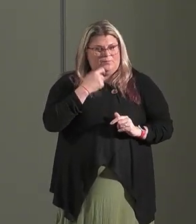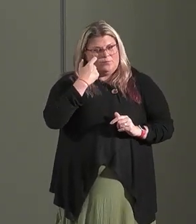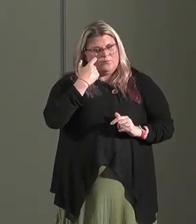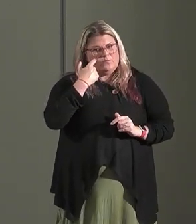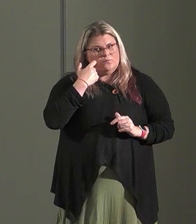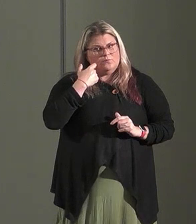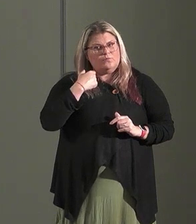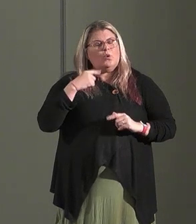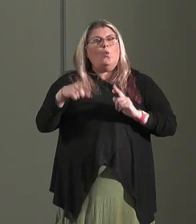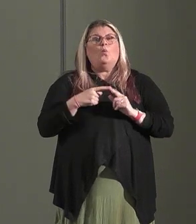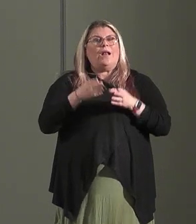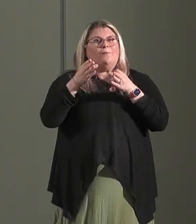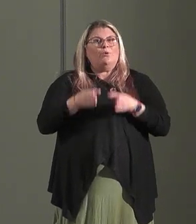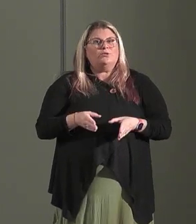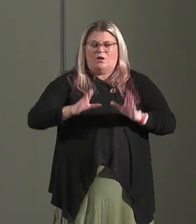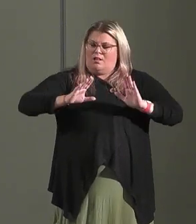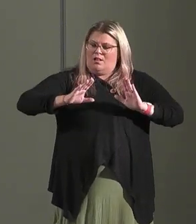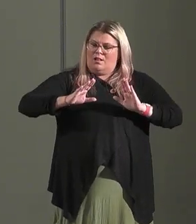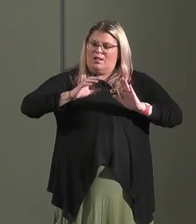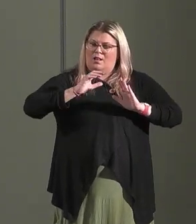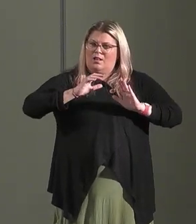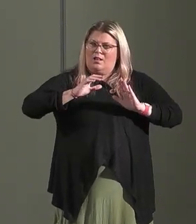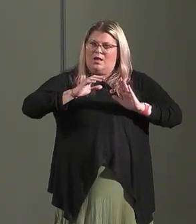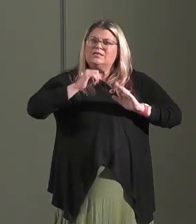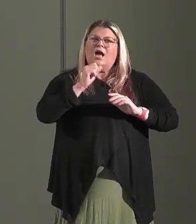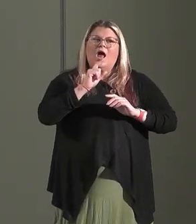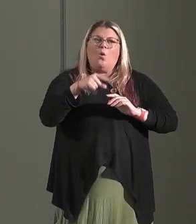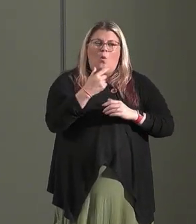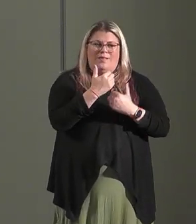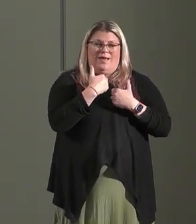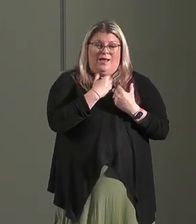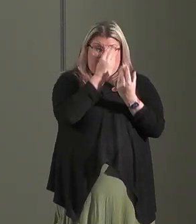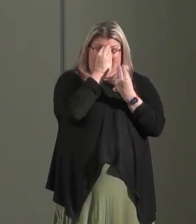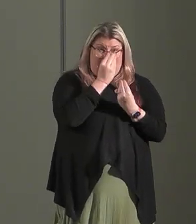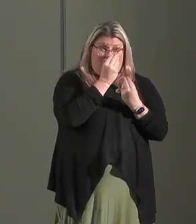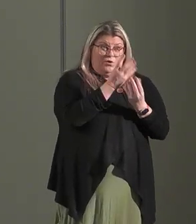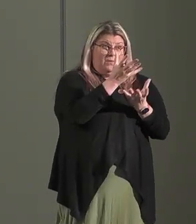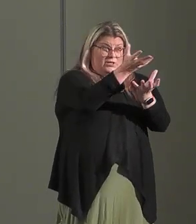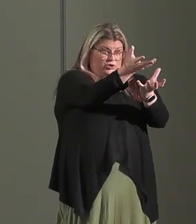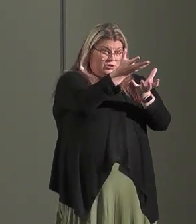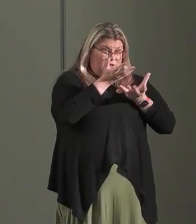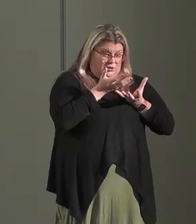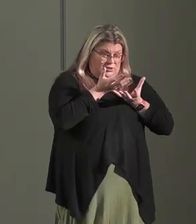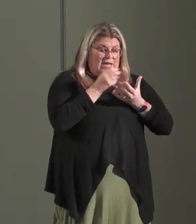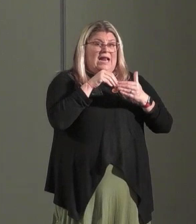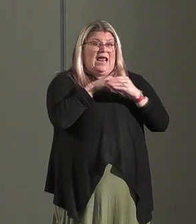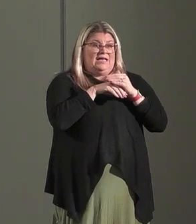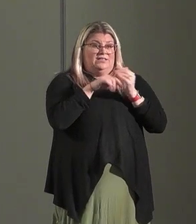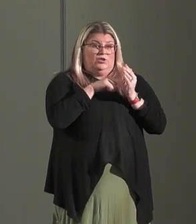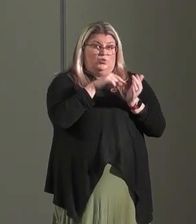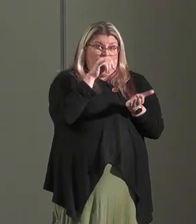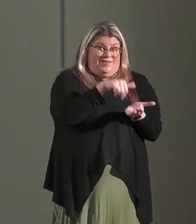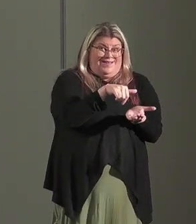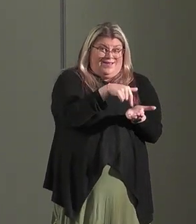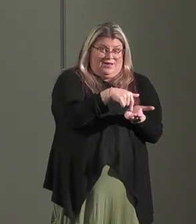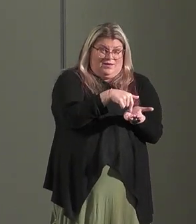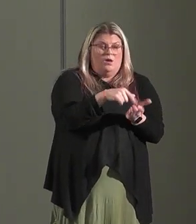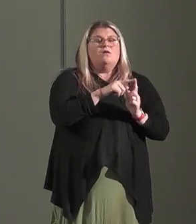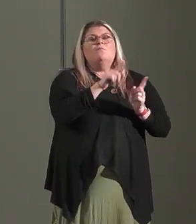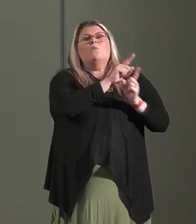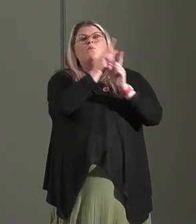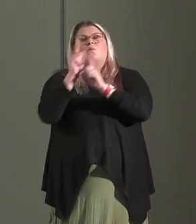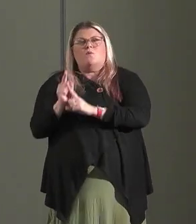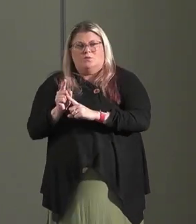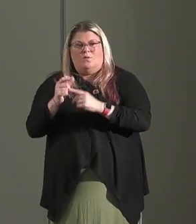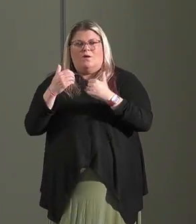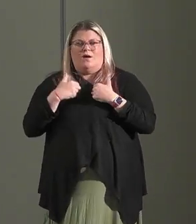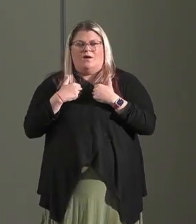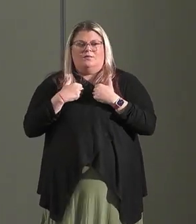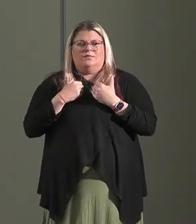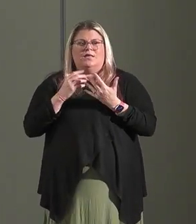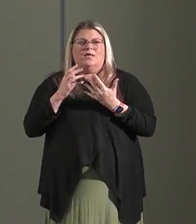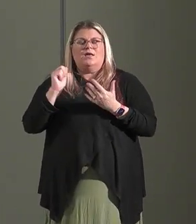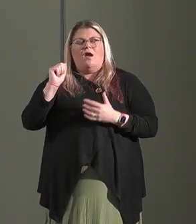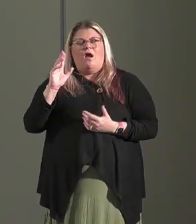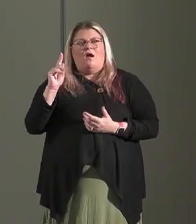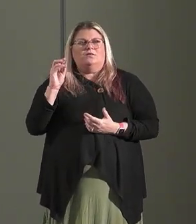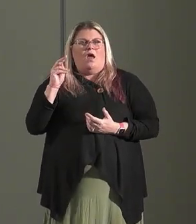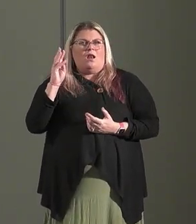a person has not just the information and access to something, but also the autonomous choice.